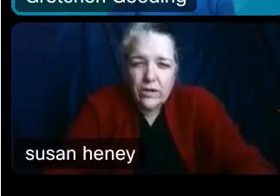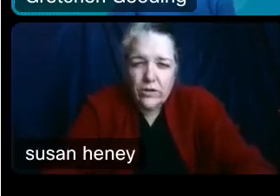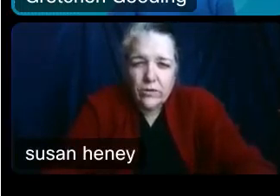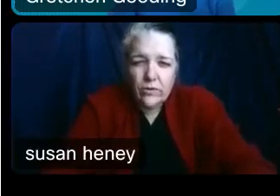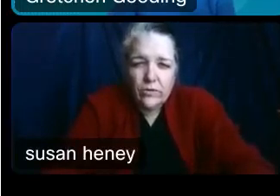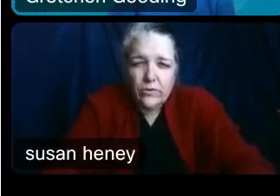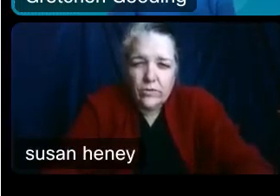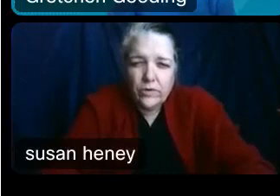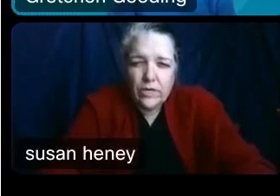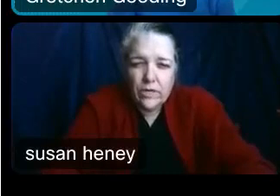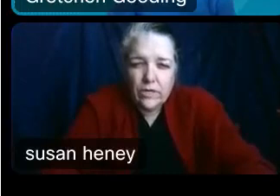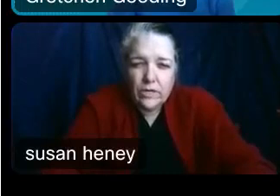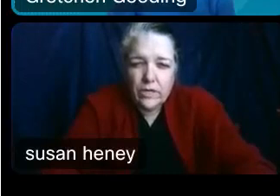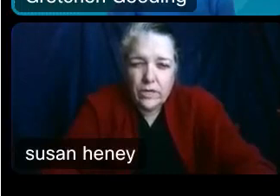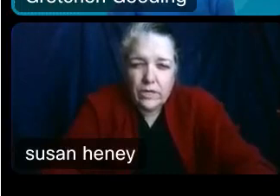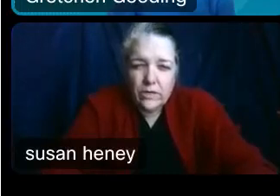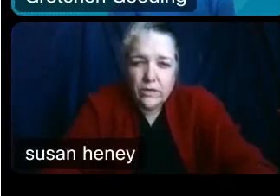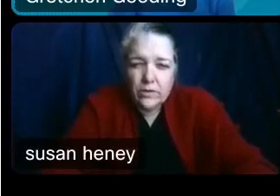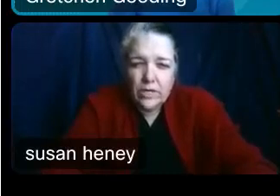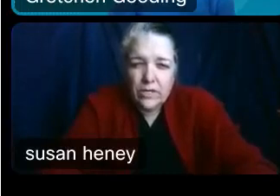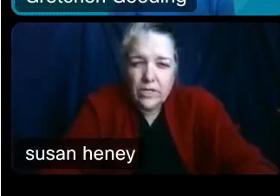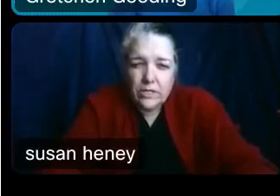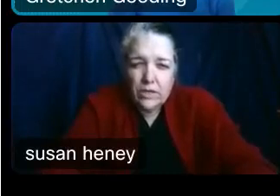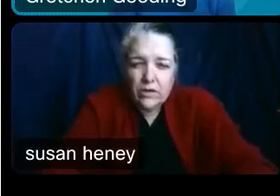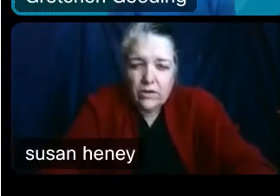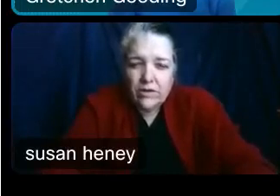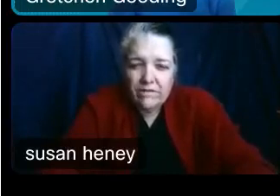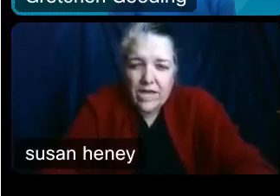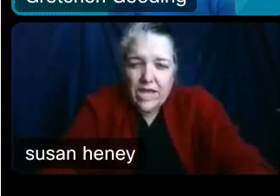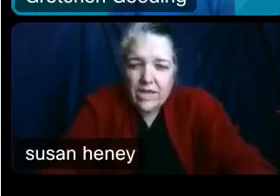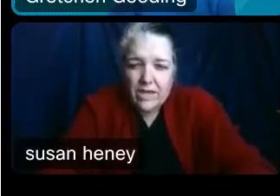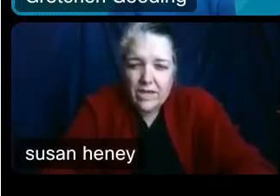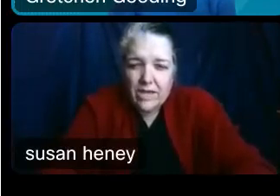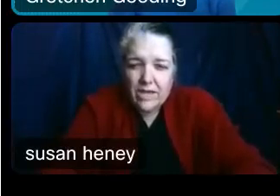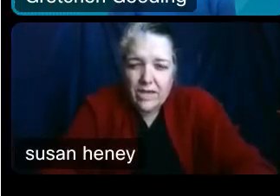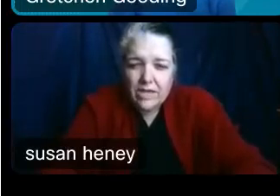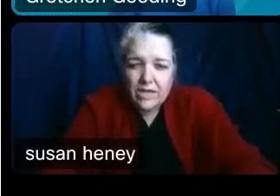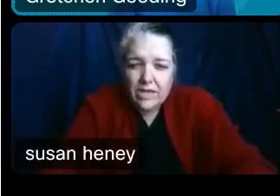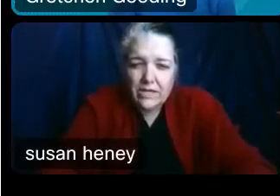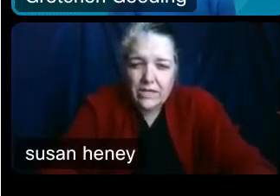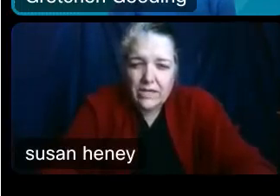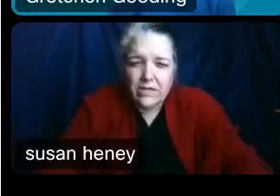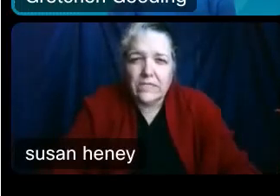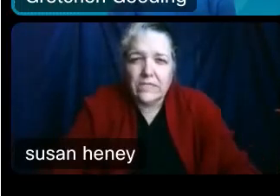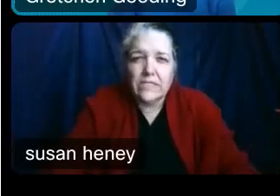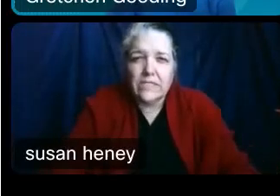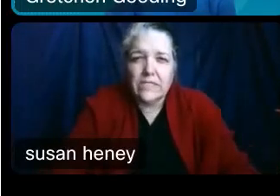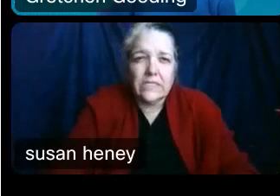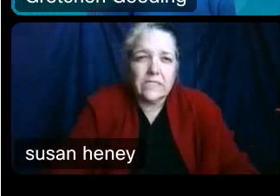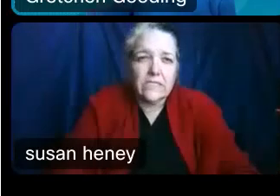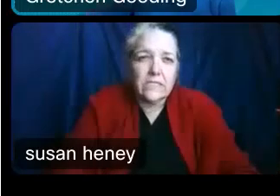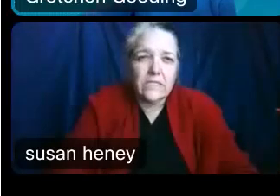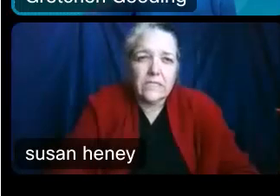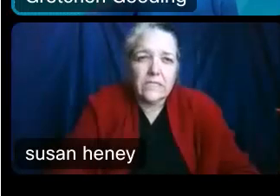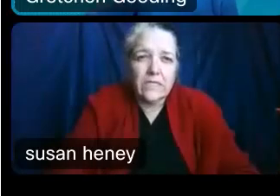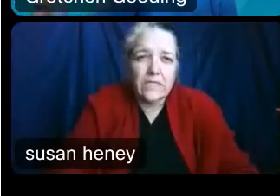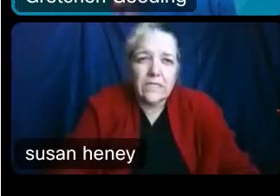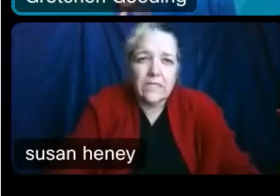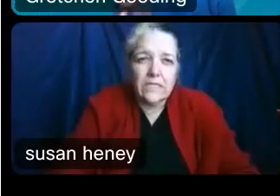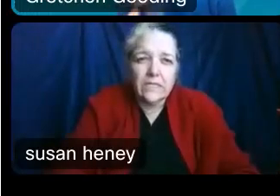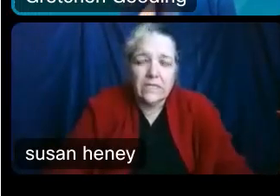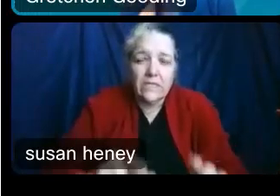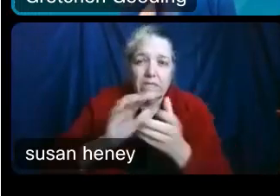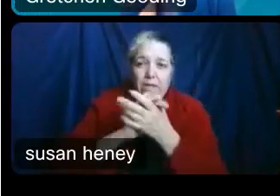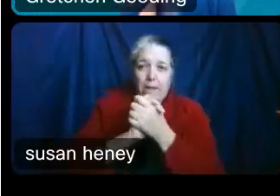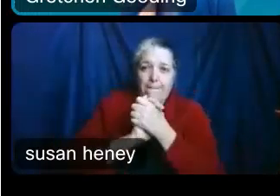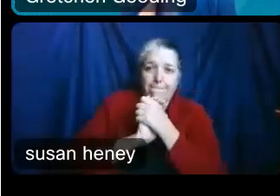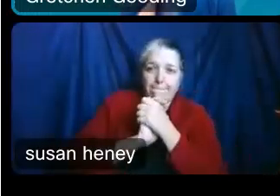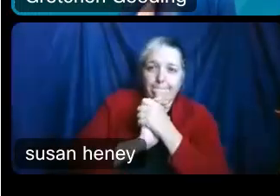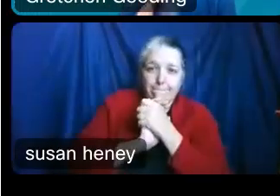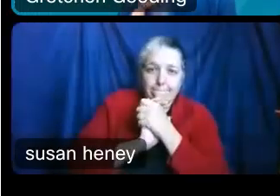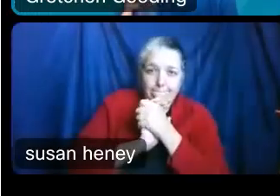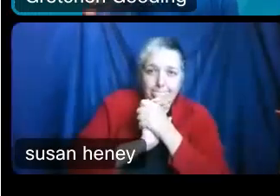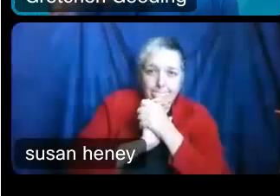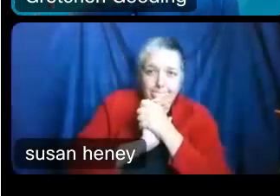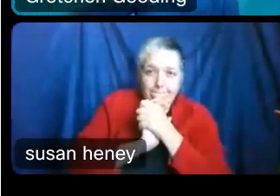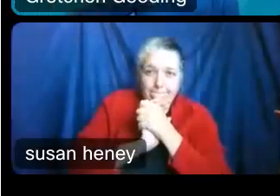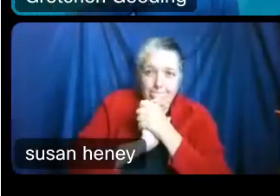as familiar with the survey, as well as to provide an overall quick refresher.